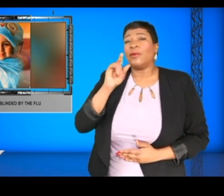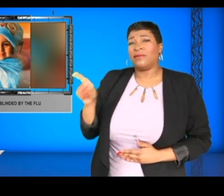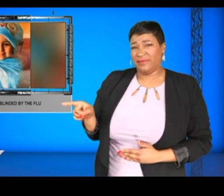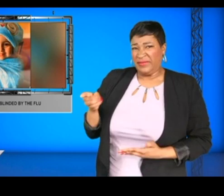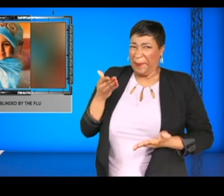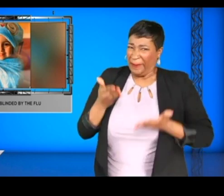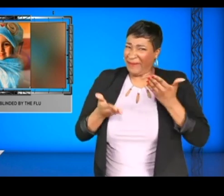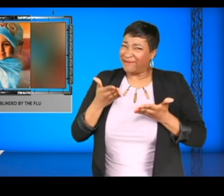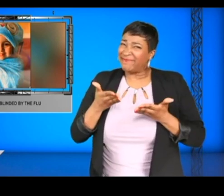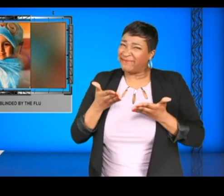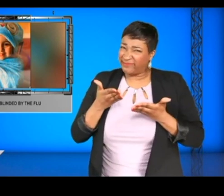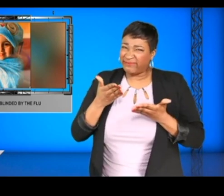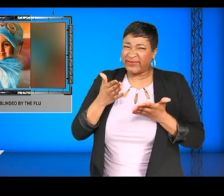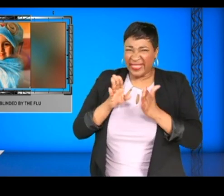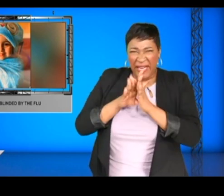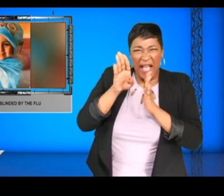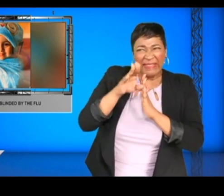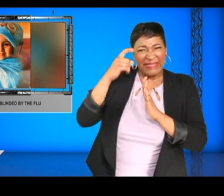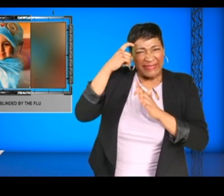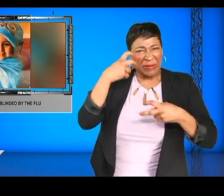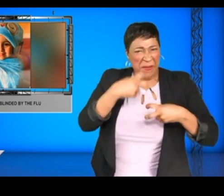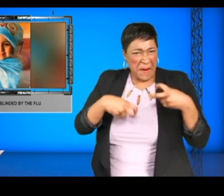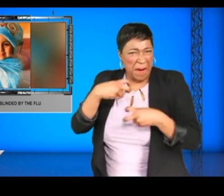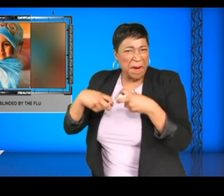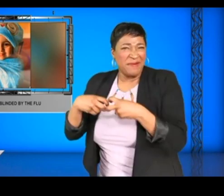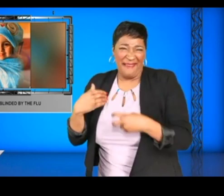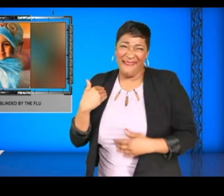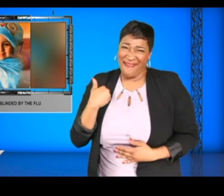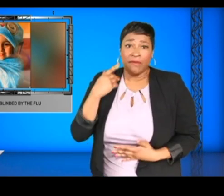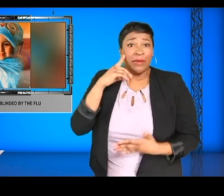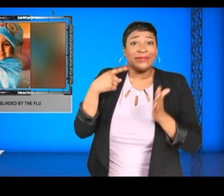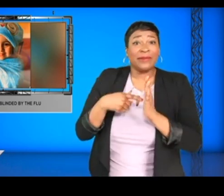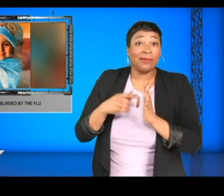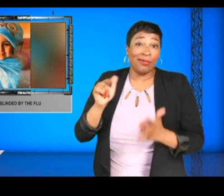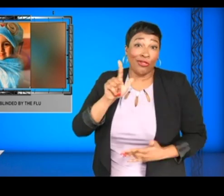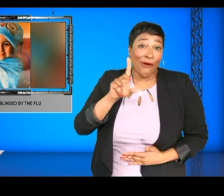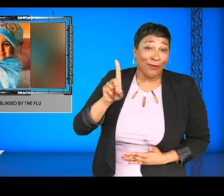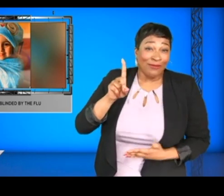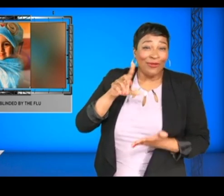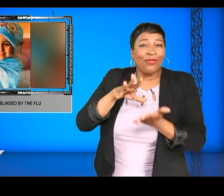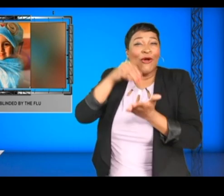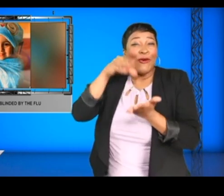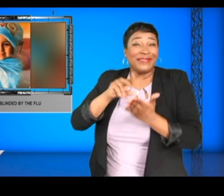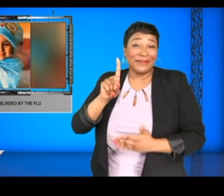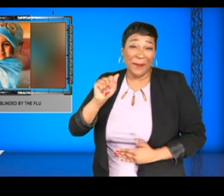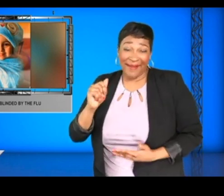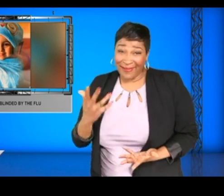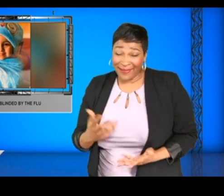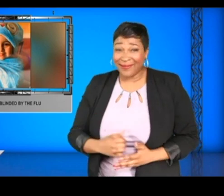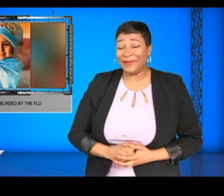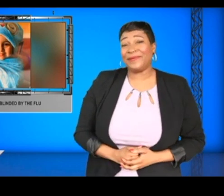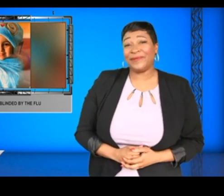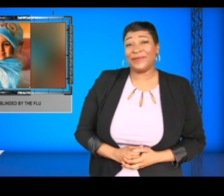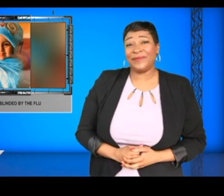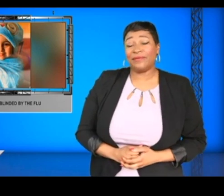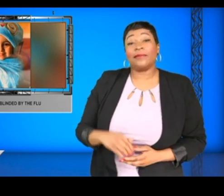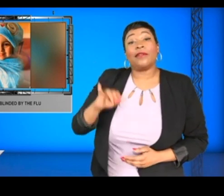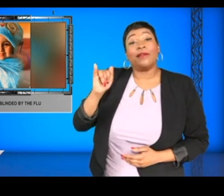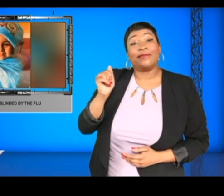And she might also have developmental problems such as learning disabilities.